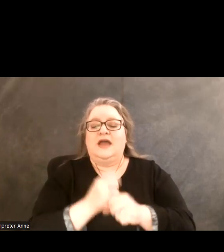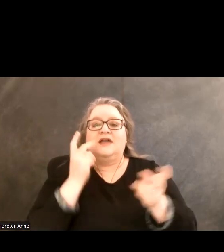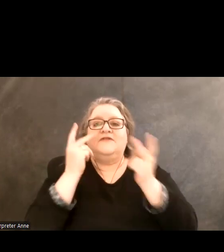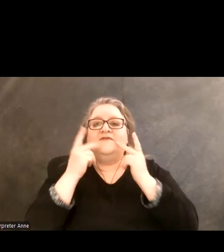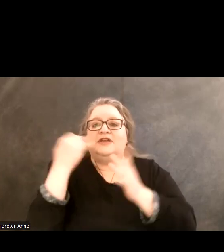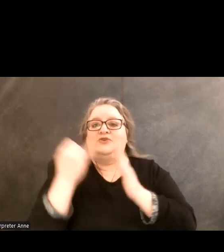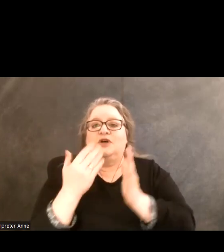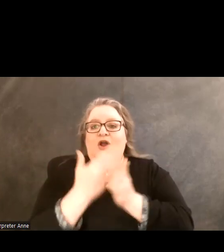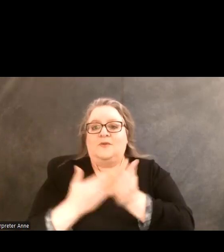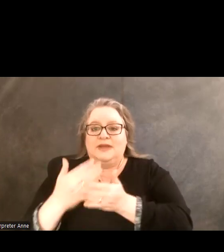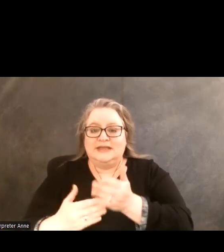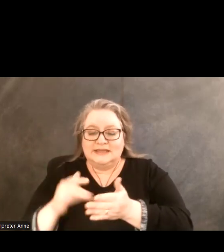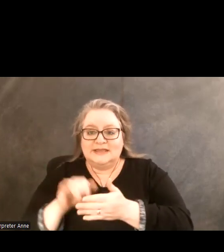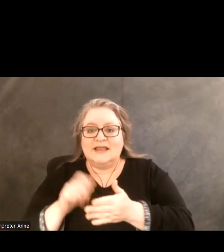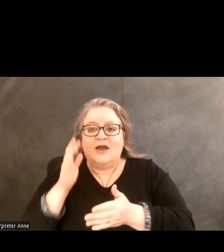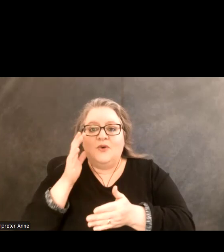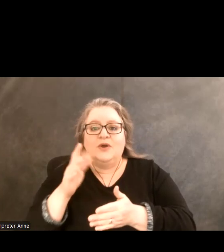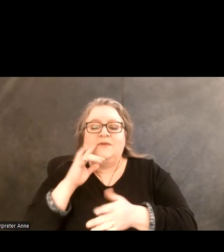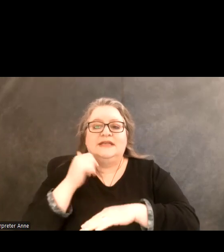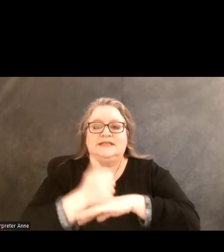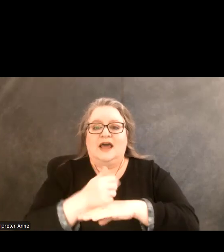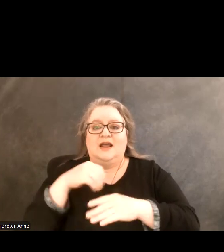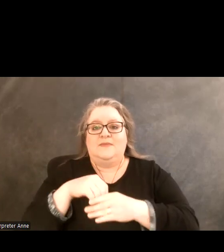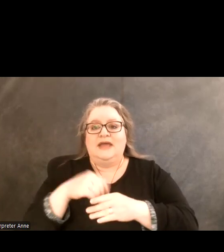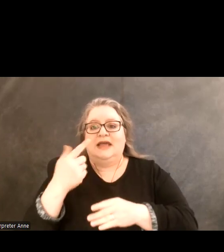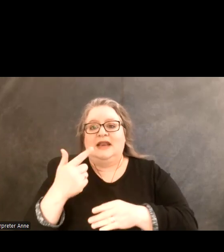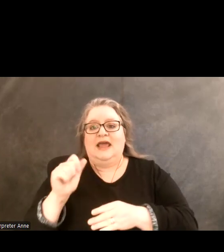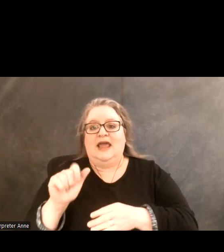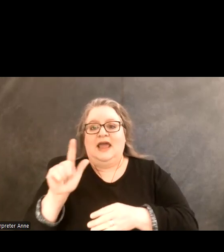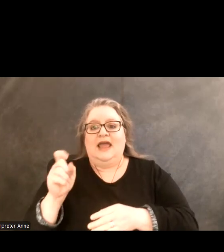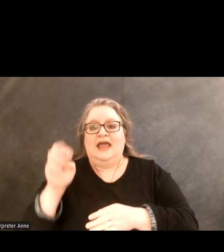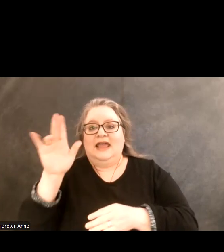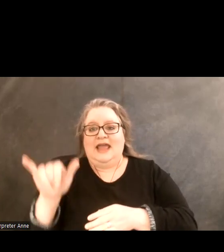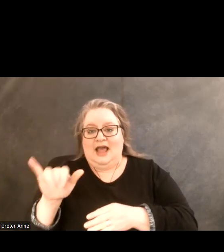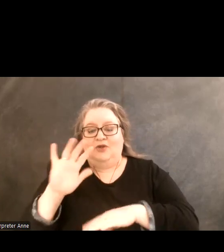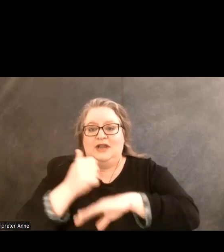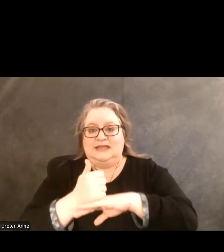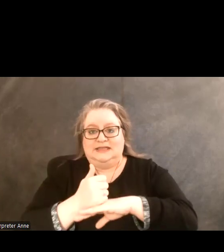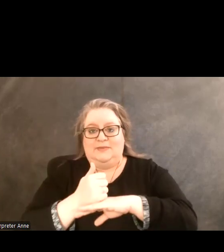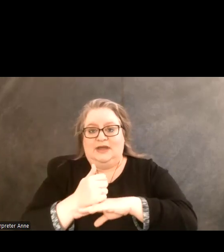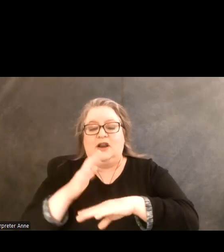that are going to be set up in a gallery exhibit on location,